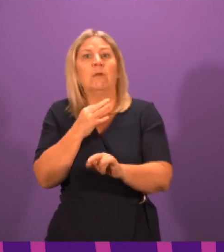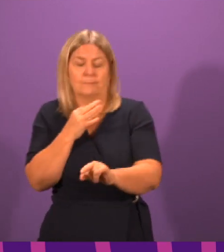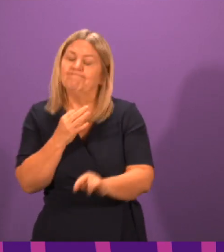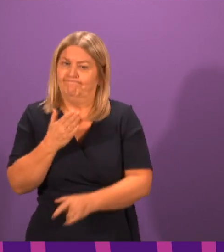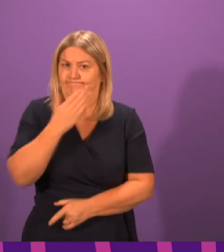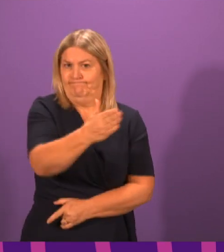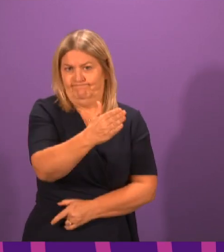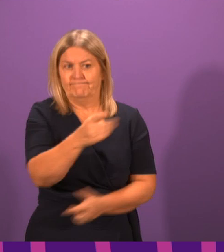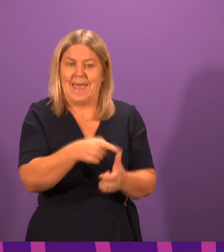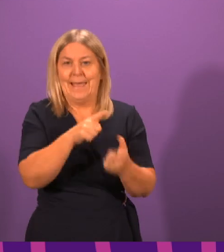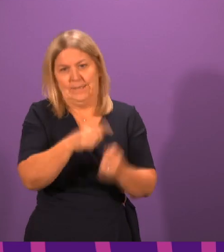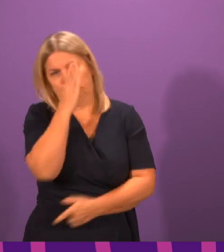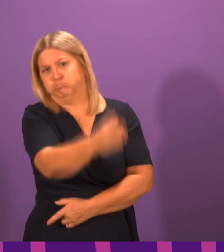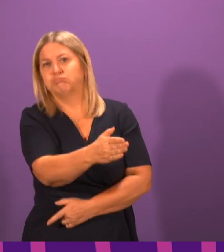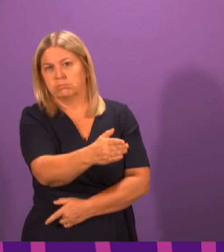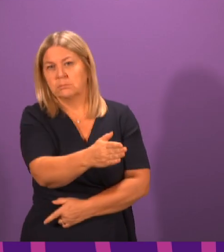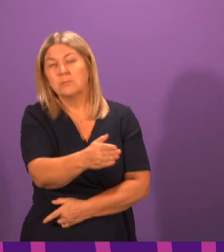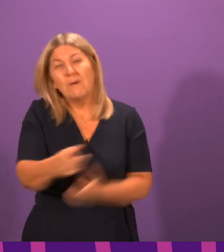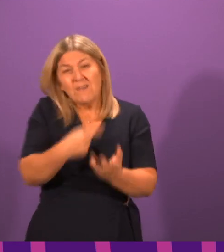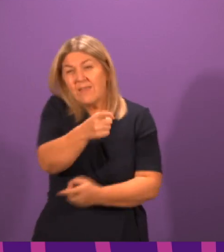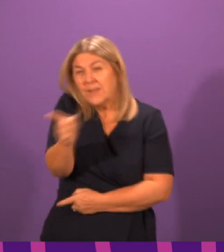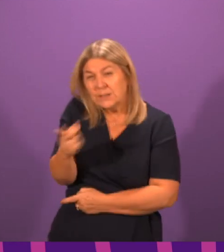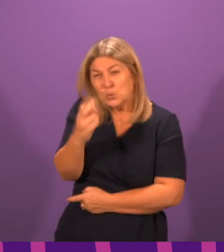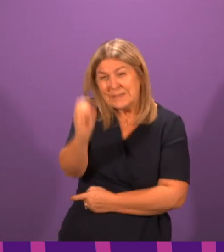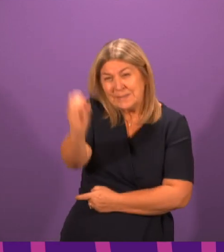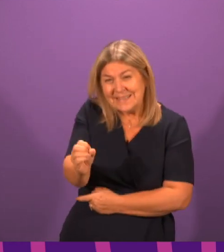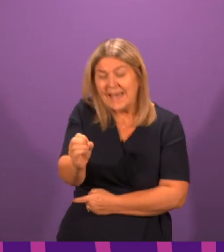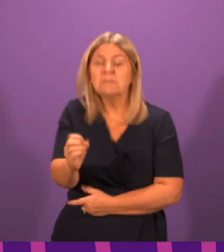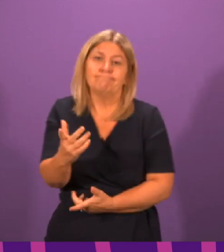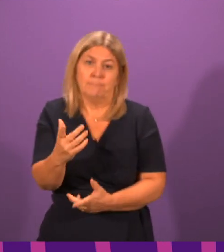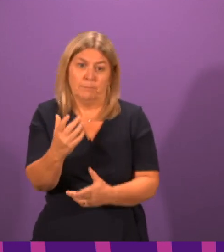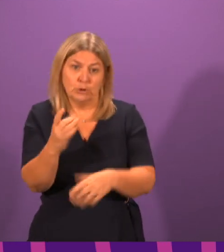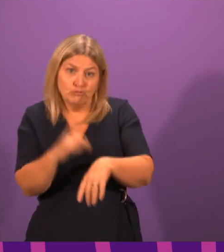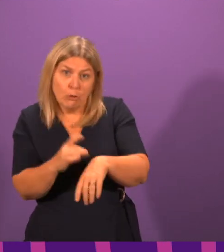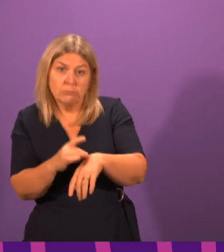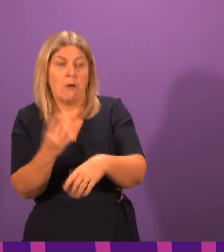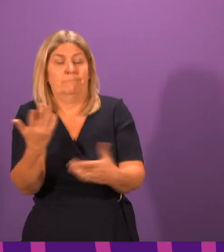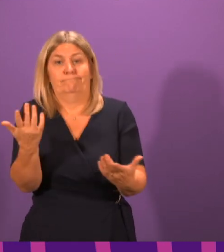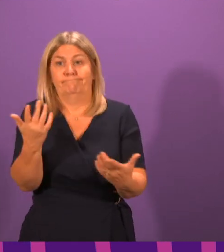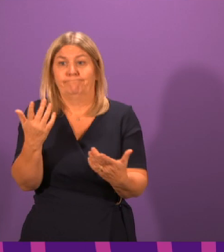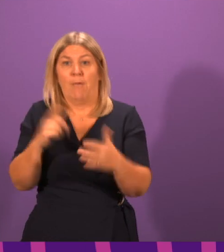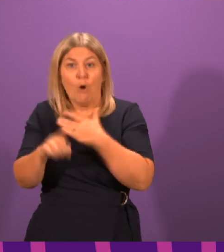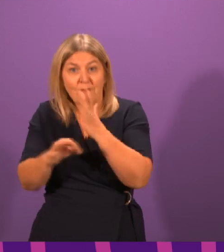go straight to A and E, but for many people, GP surgeries, out-of-hours services, the pharmacy